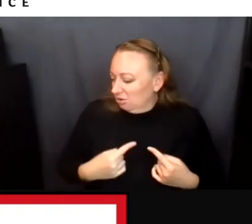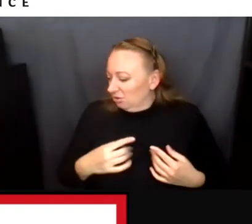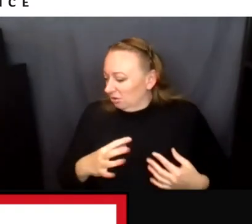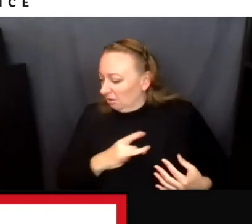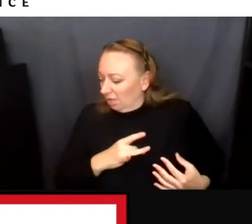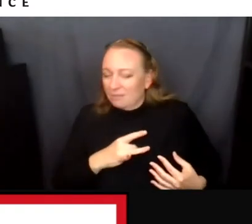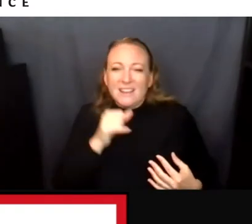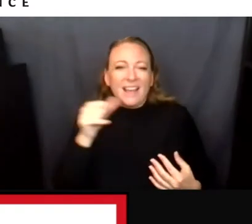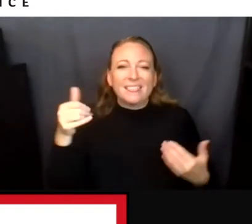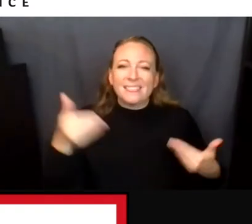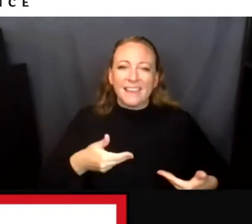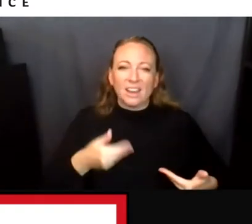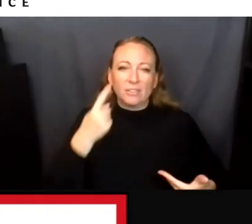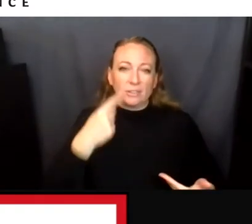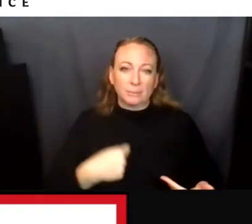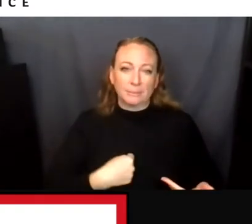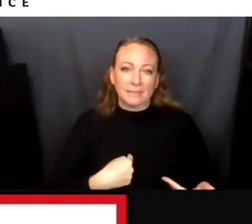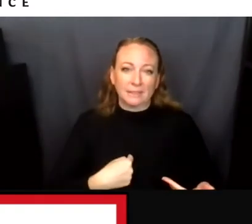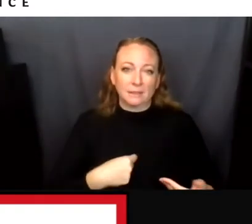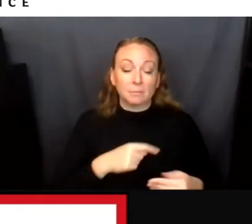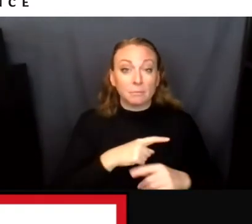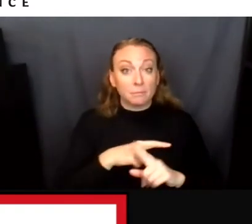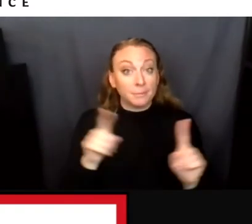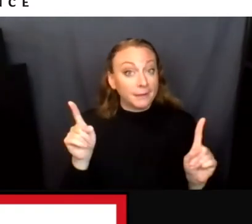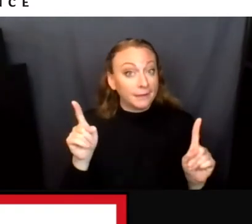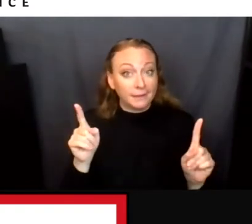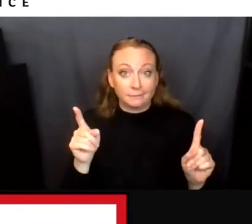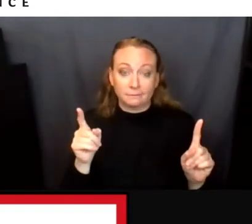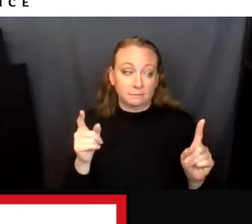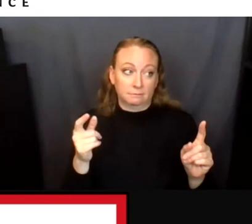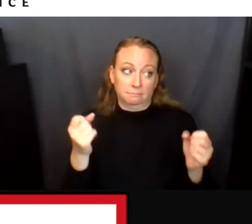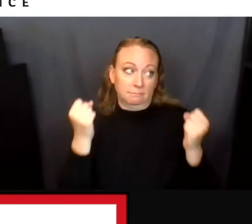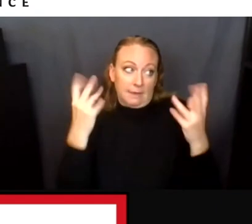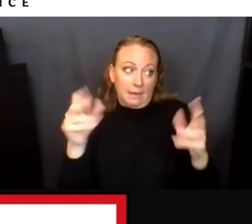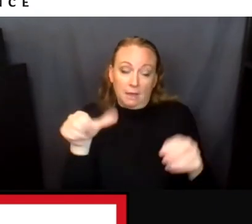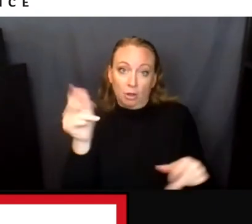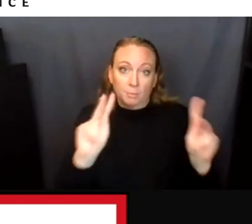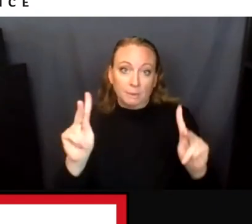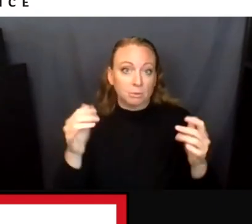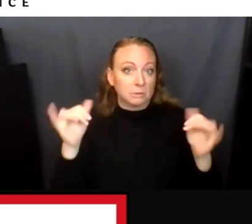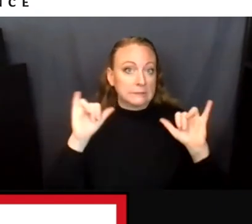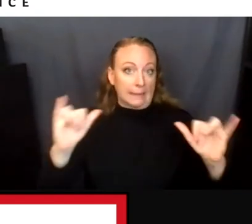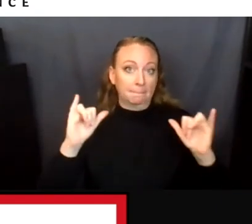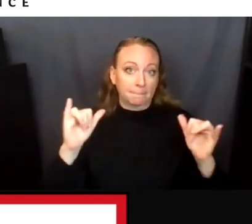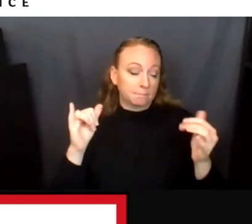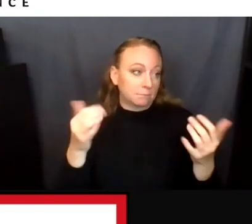but it's still there for a lot of other people. And I wish that weren't the case.